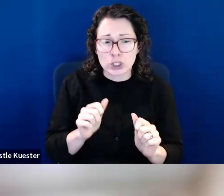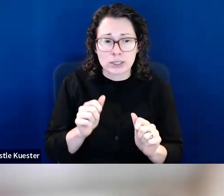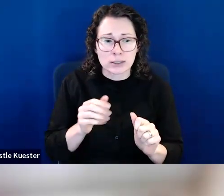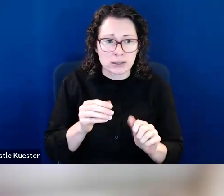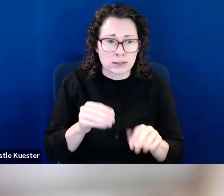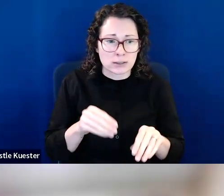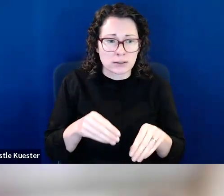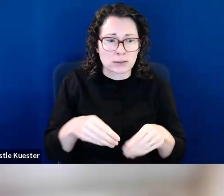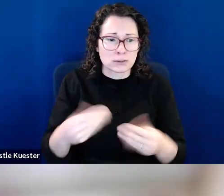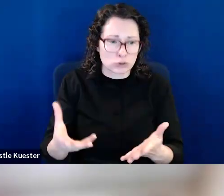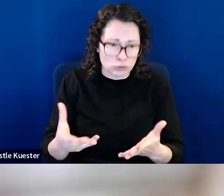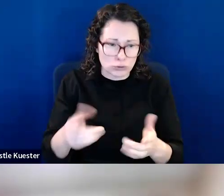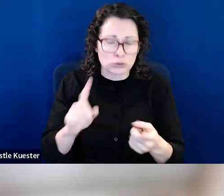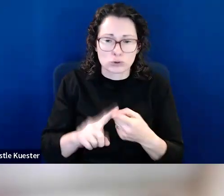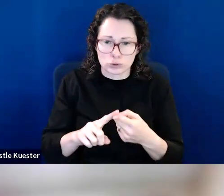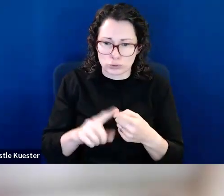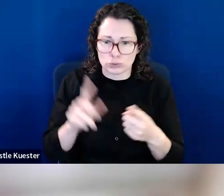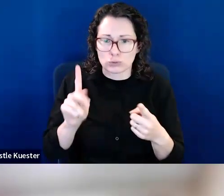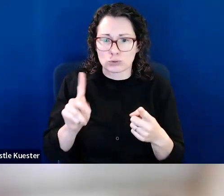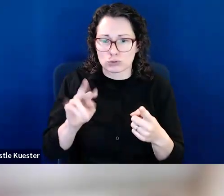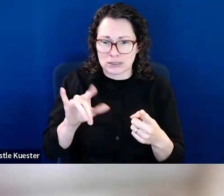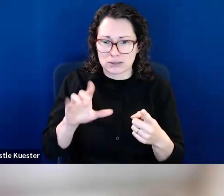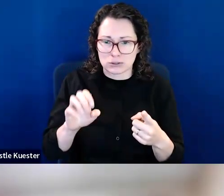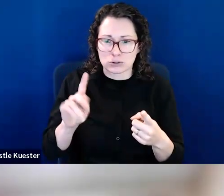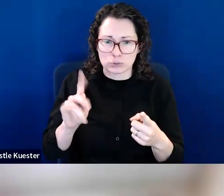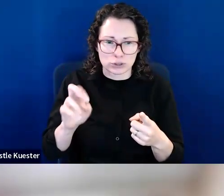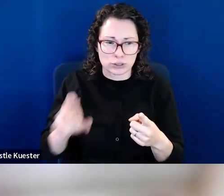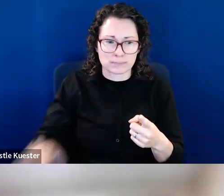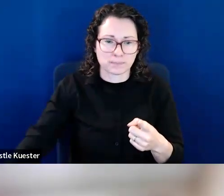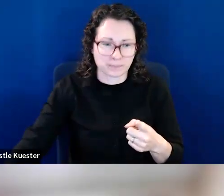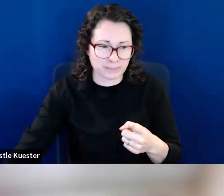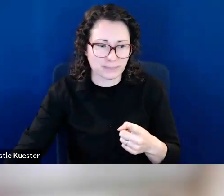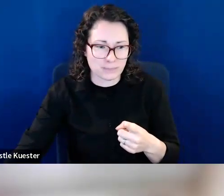um Crystal Kuster who mentioned that because I just want to make sure that or